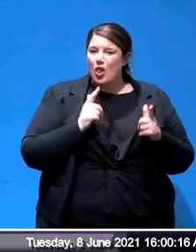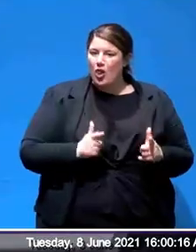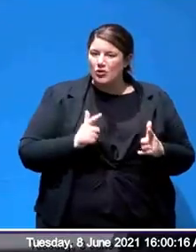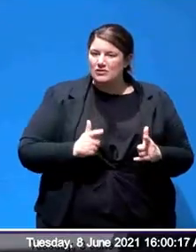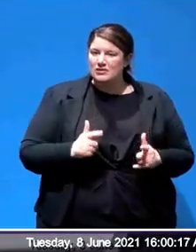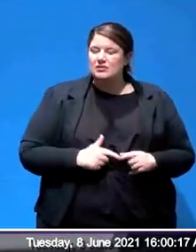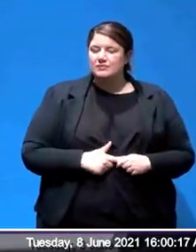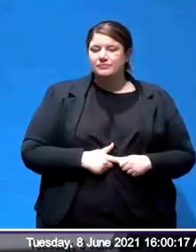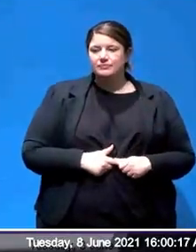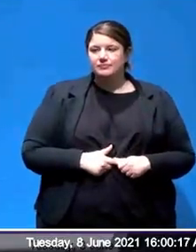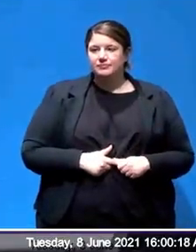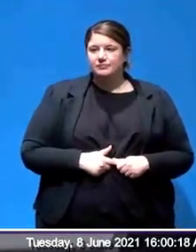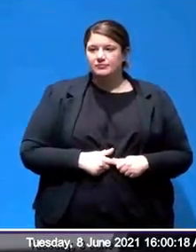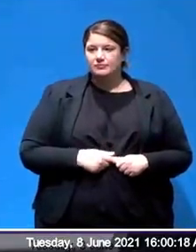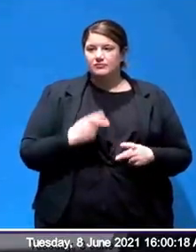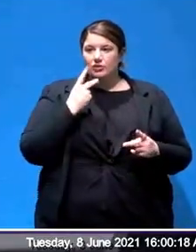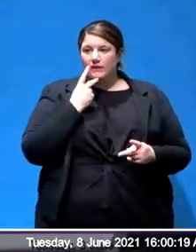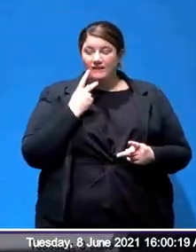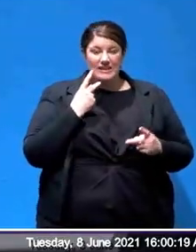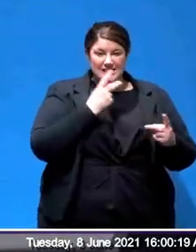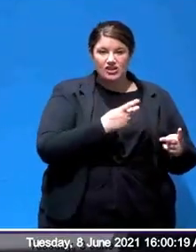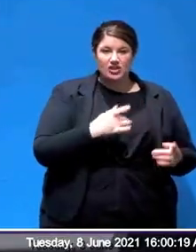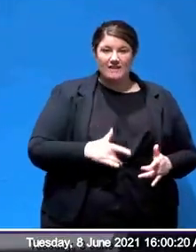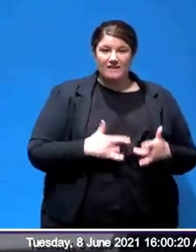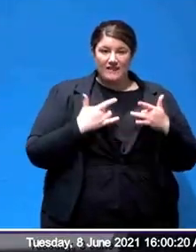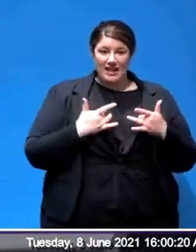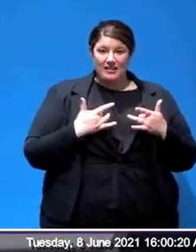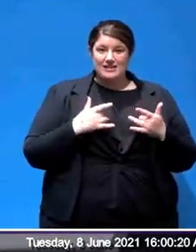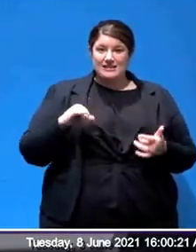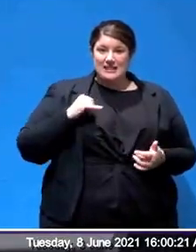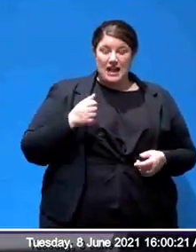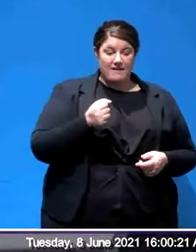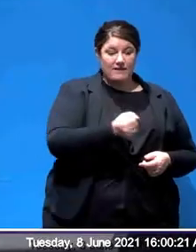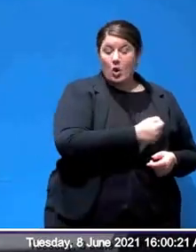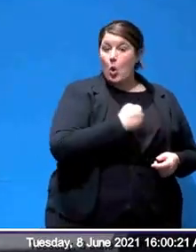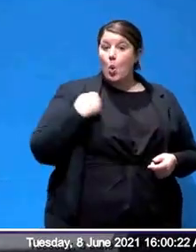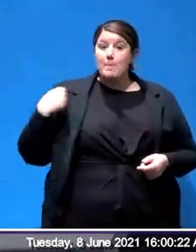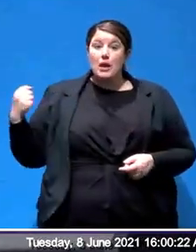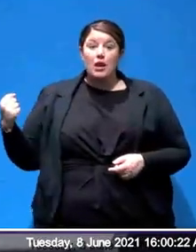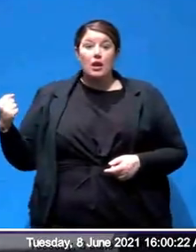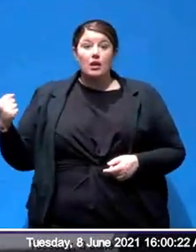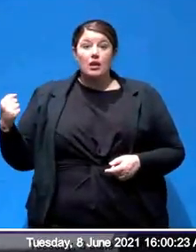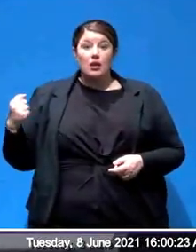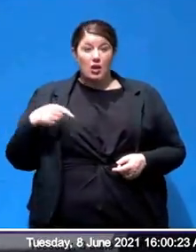and she felt that a staff member had opened the door and it appeared that they may have been sleeping.